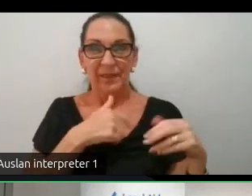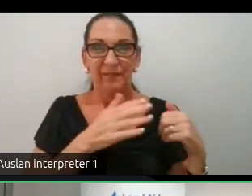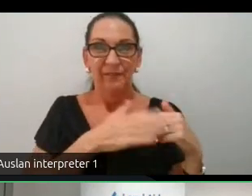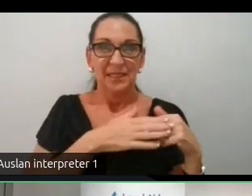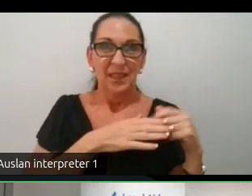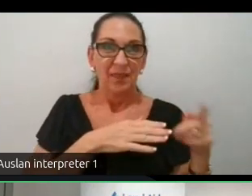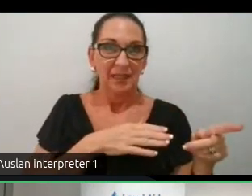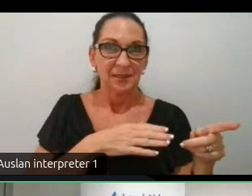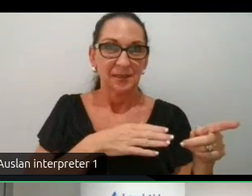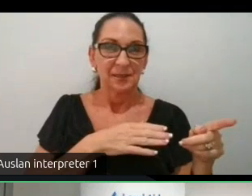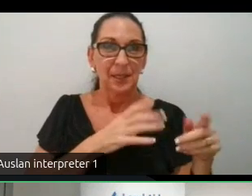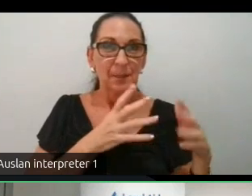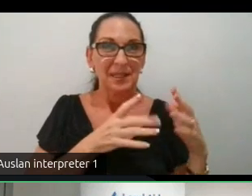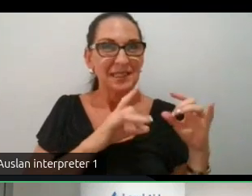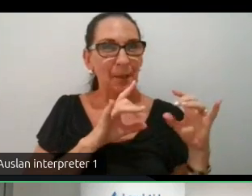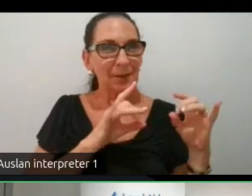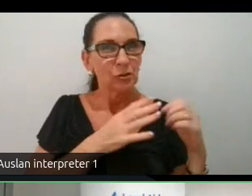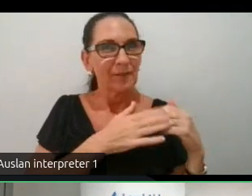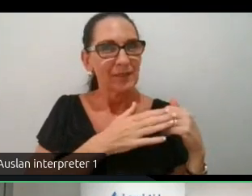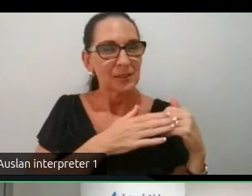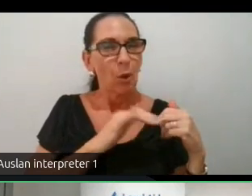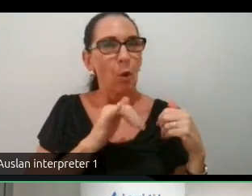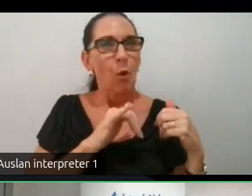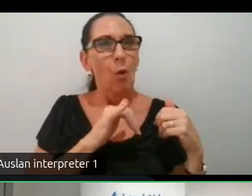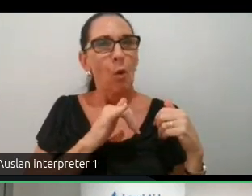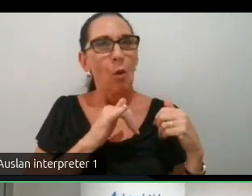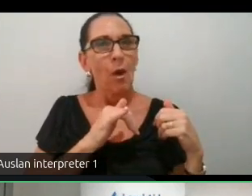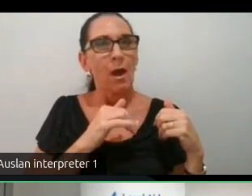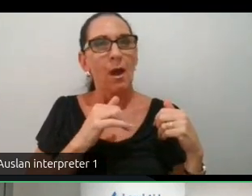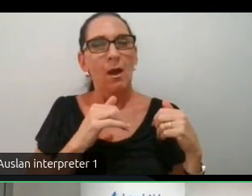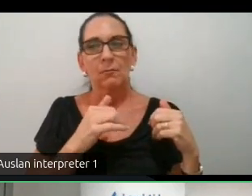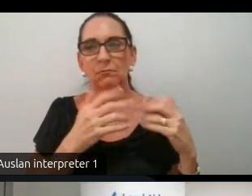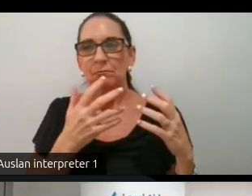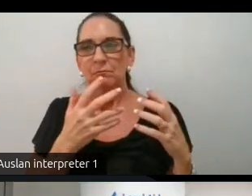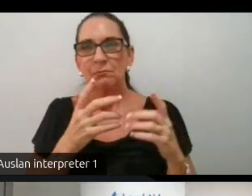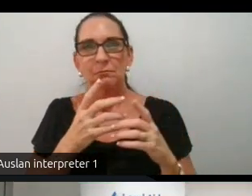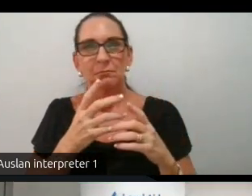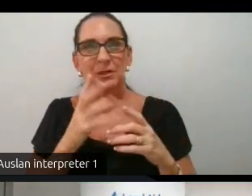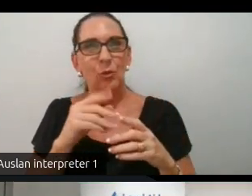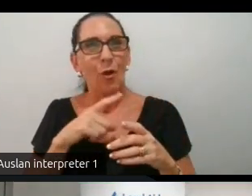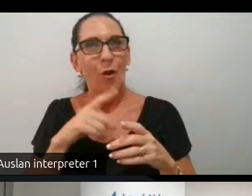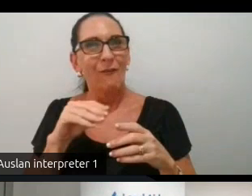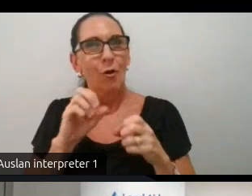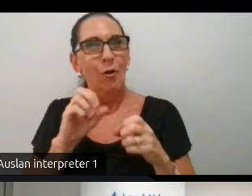this fixing damage or is fixing this bringing it up to code or is fixing this something else